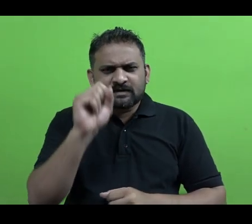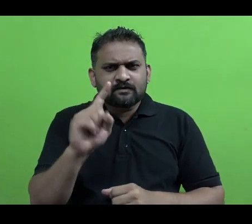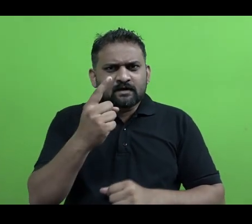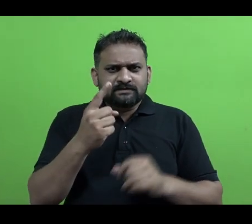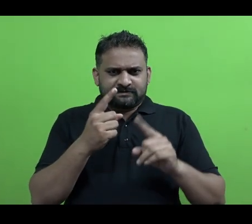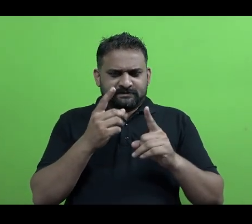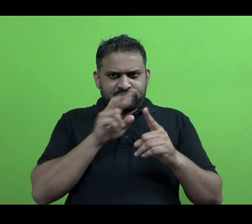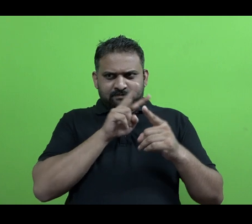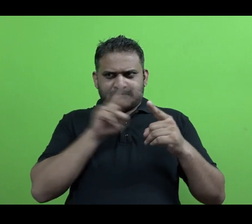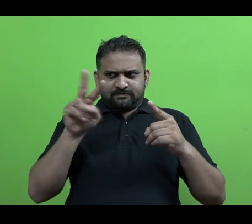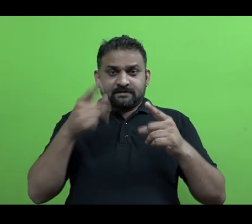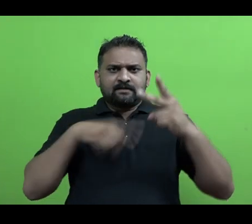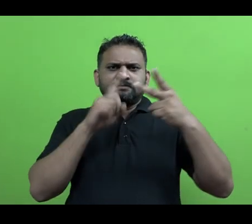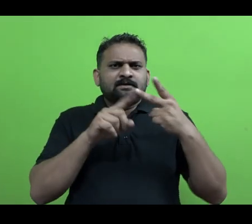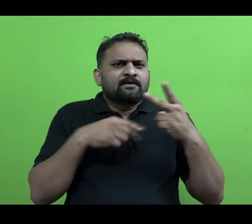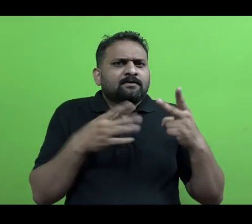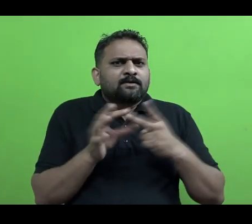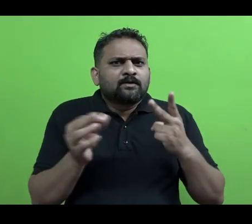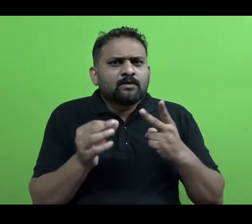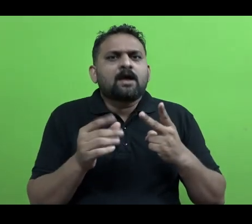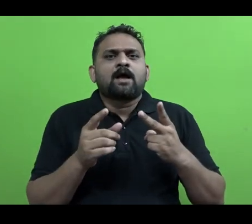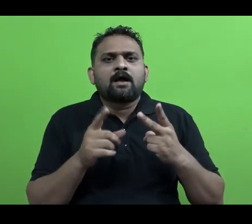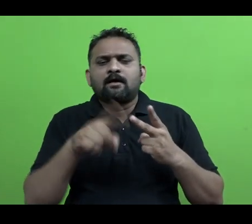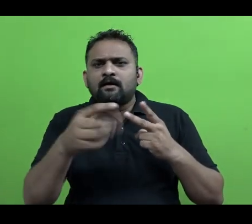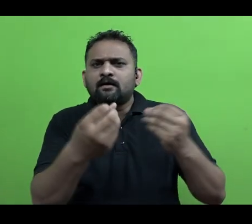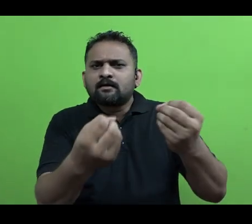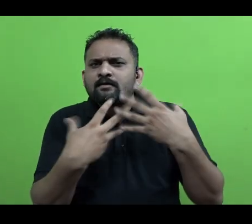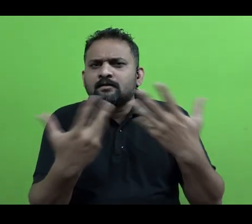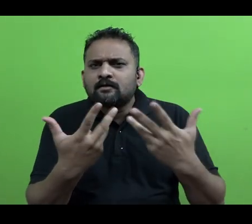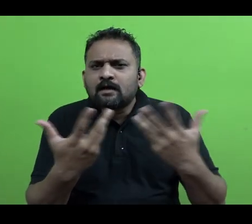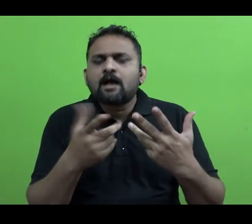Do you remember step two? List what is given.